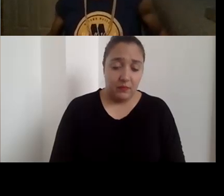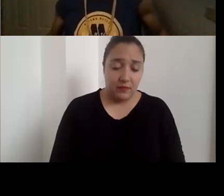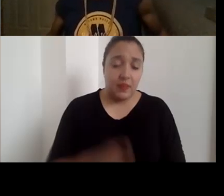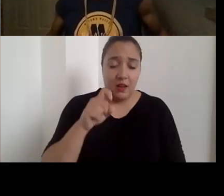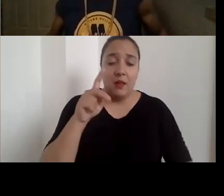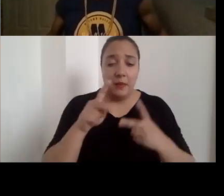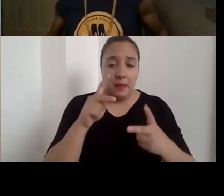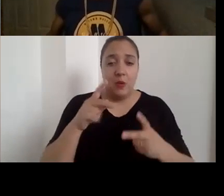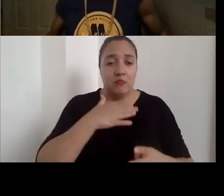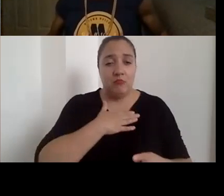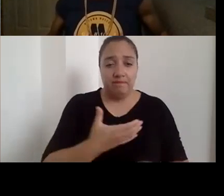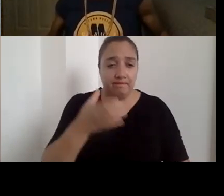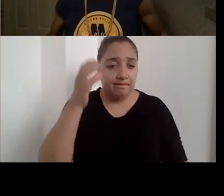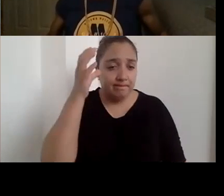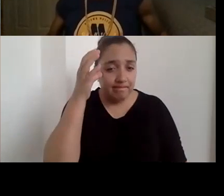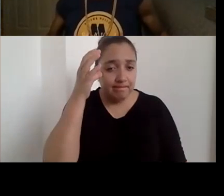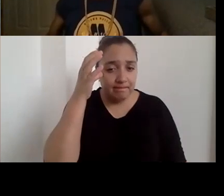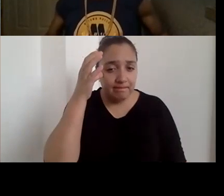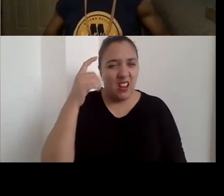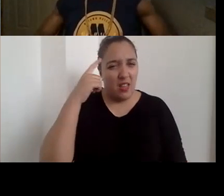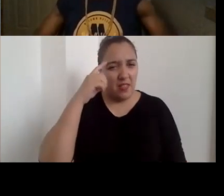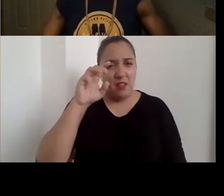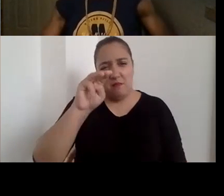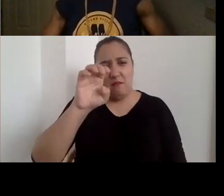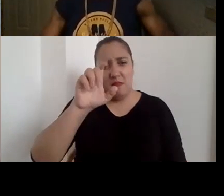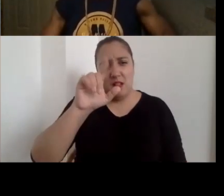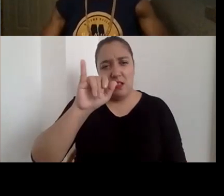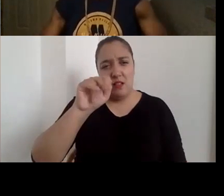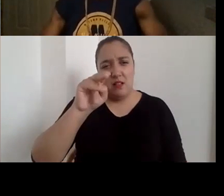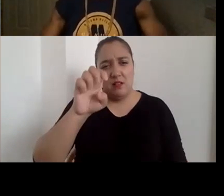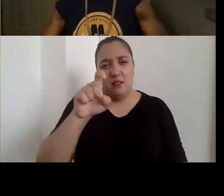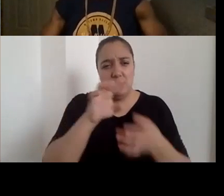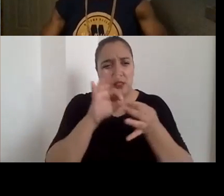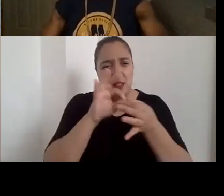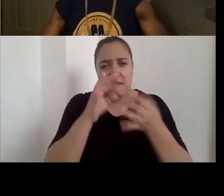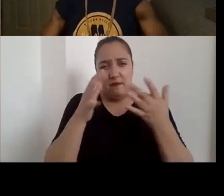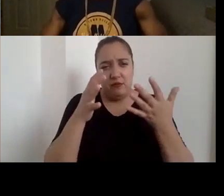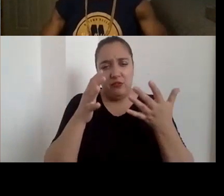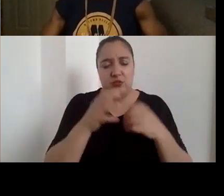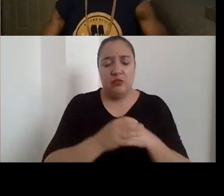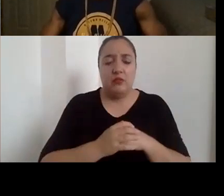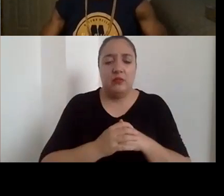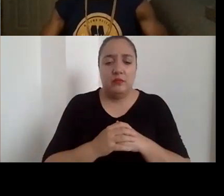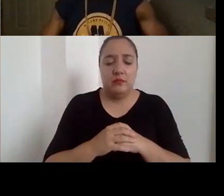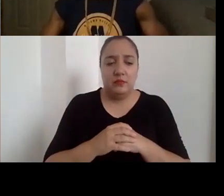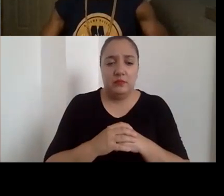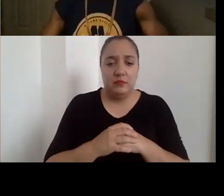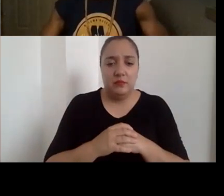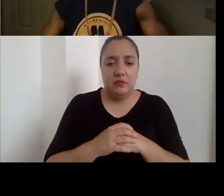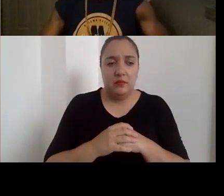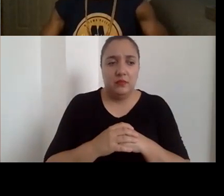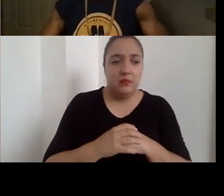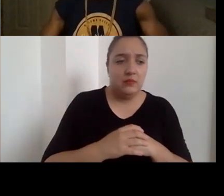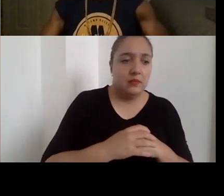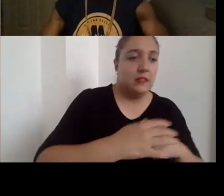I think Melanie said that where it's just like oftentimes